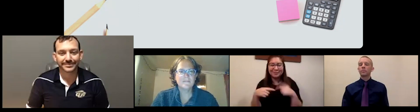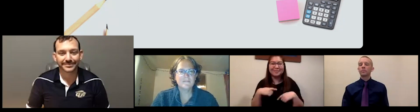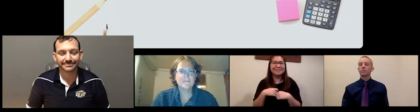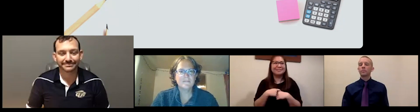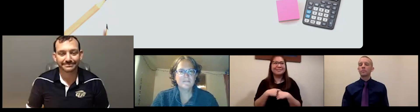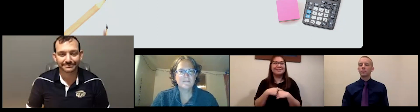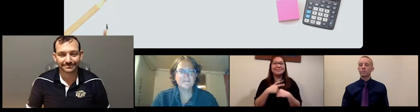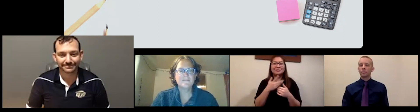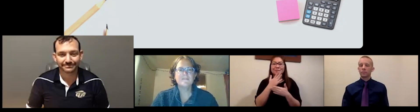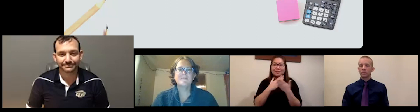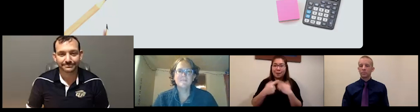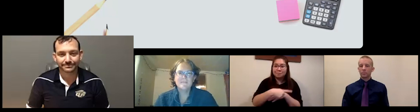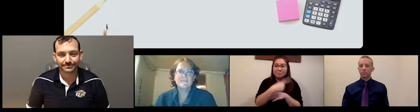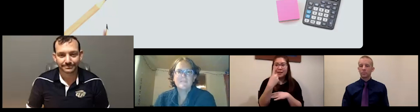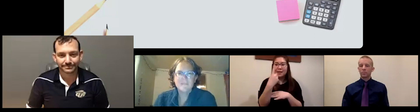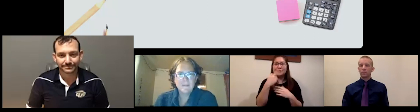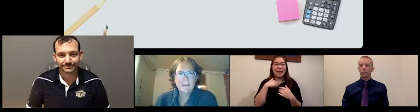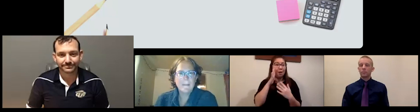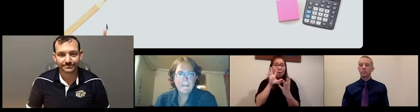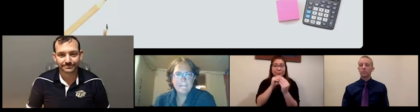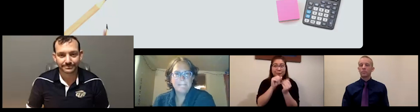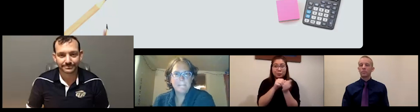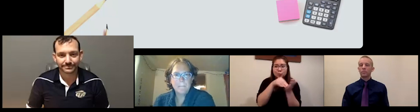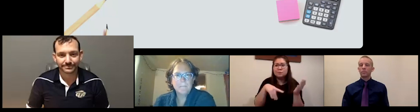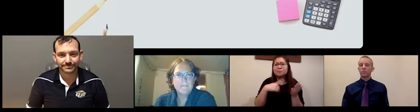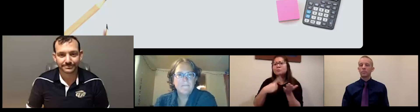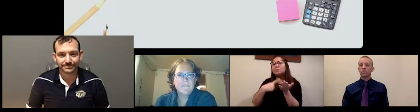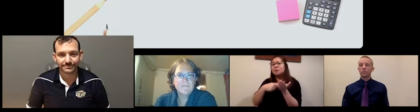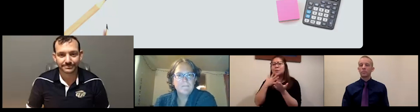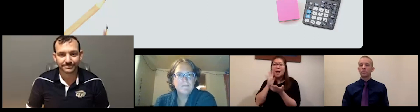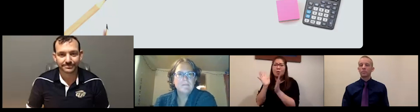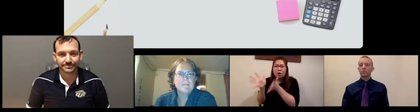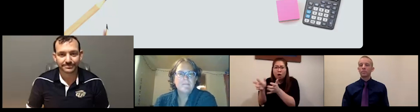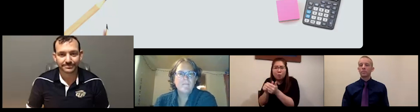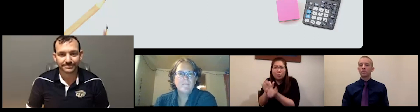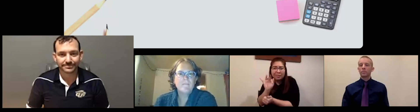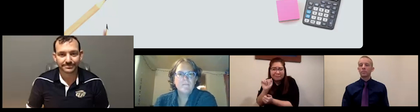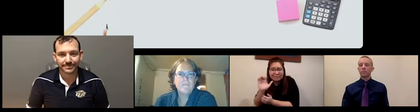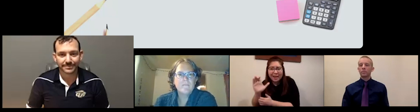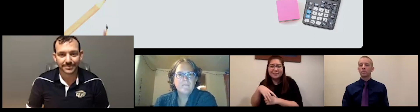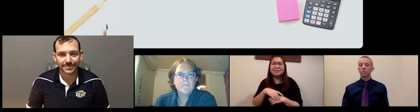Some days I’ll meet with students, sometimes I’ll talk with faculty.